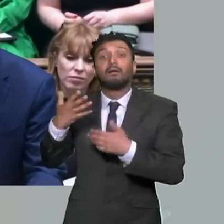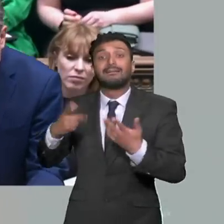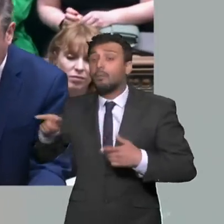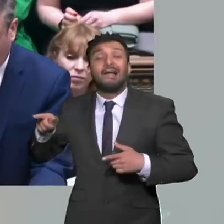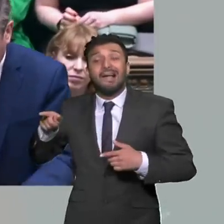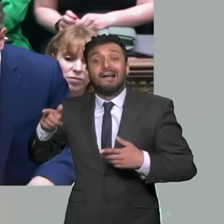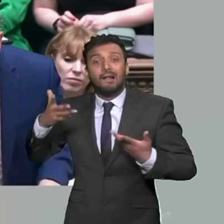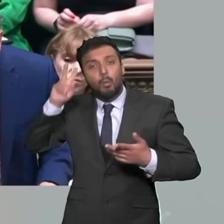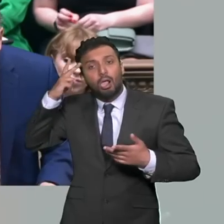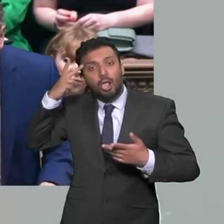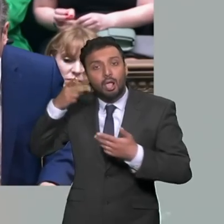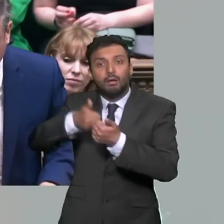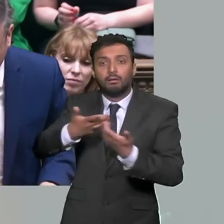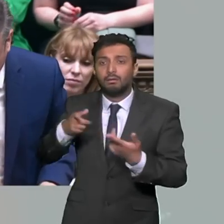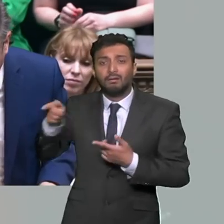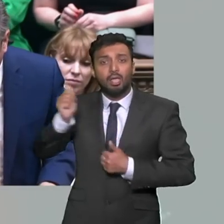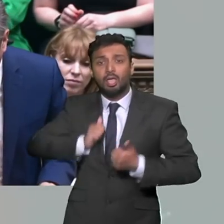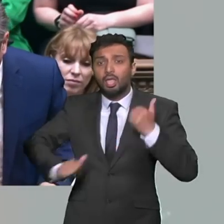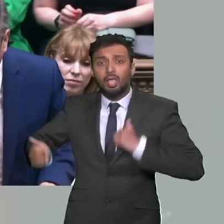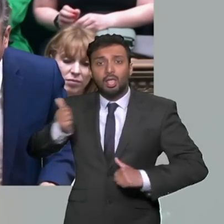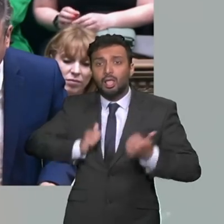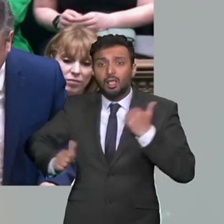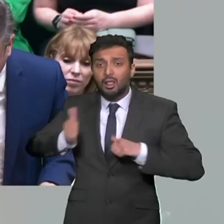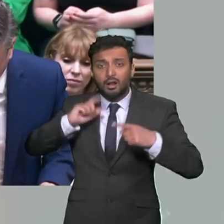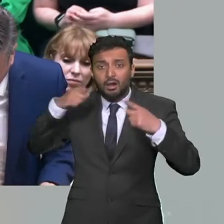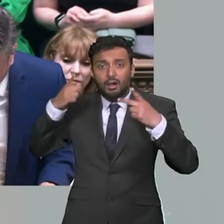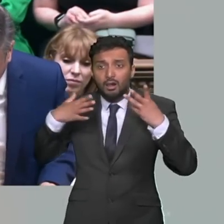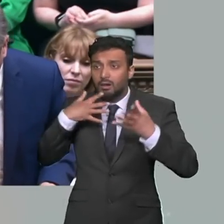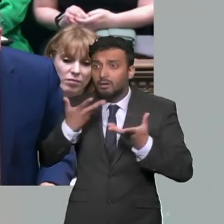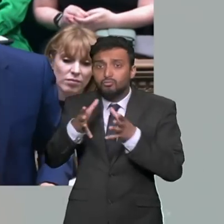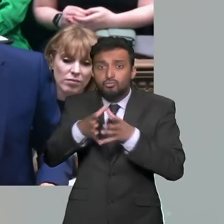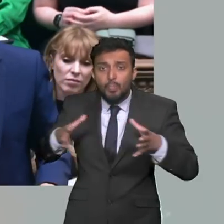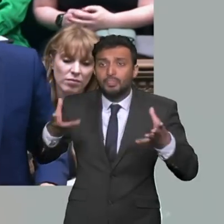complacency on growth, which is now spluttering along at the back of the pack, because his